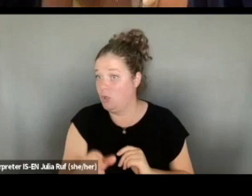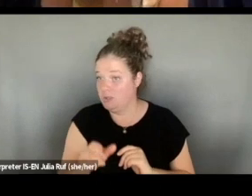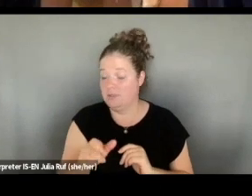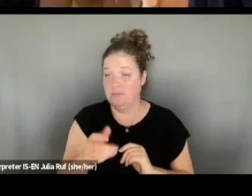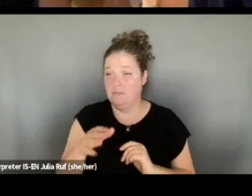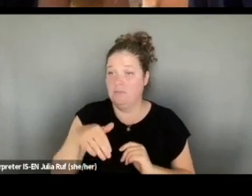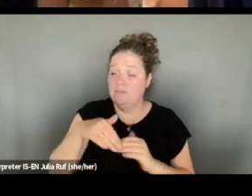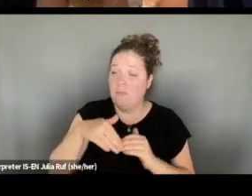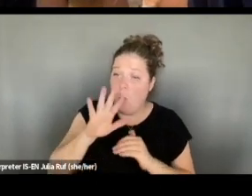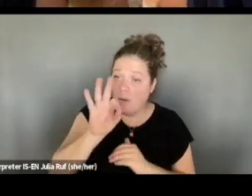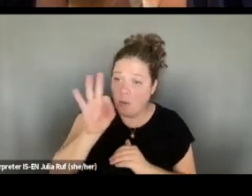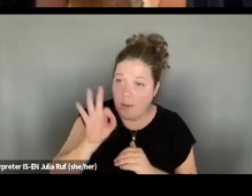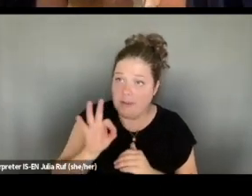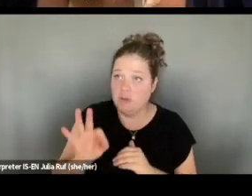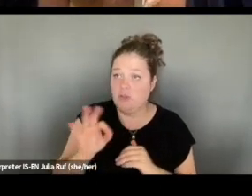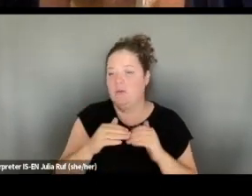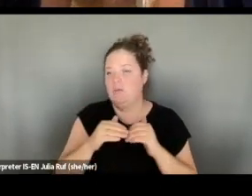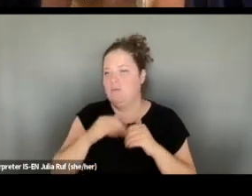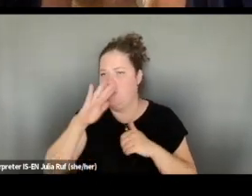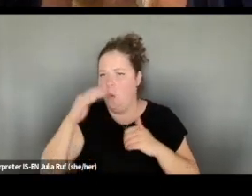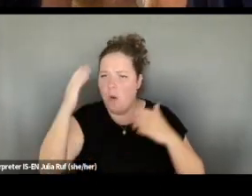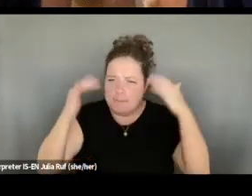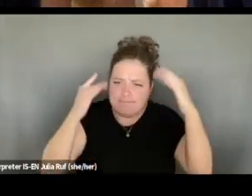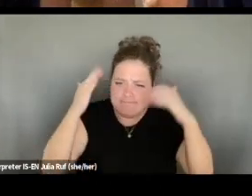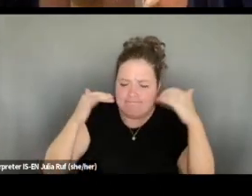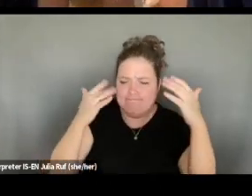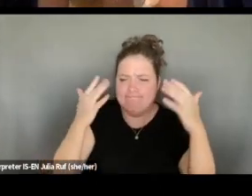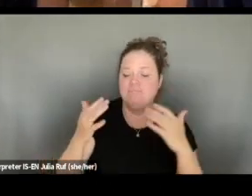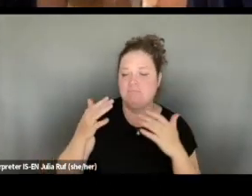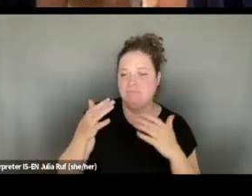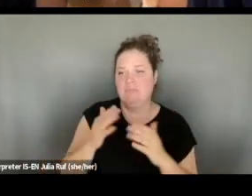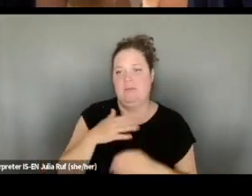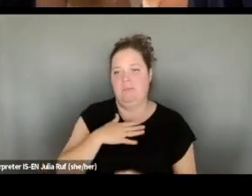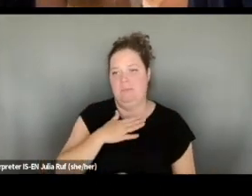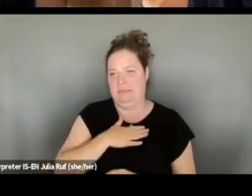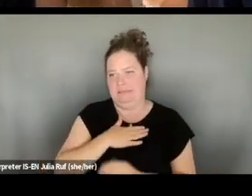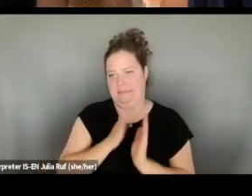who has more questions or thoughts or want to know more. And